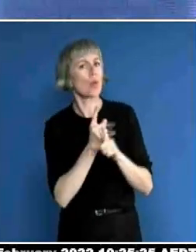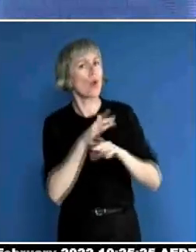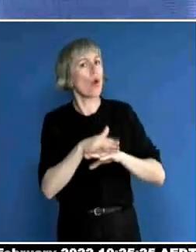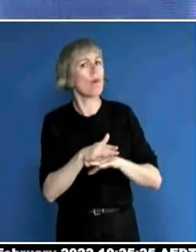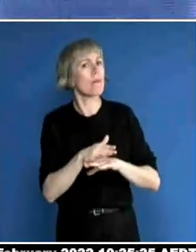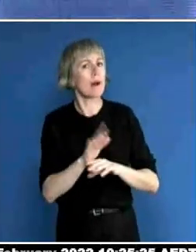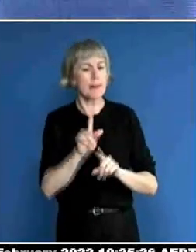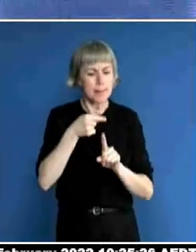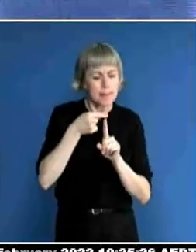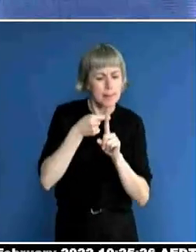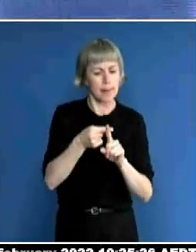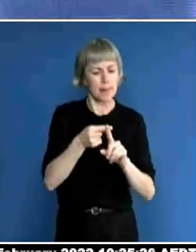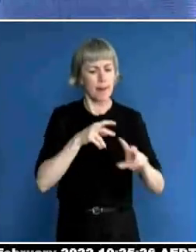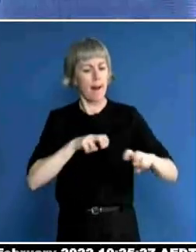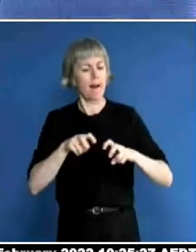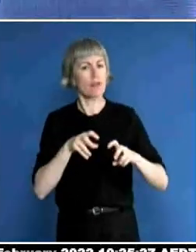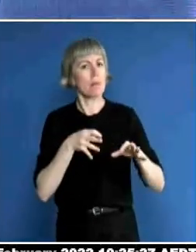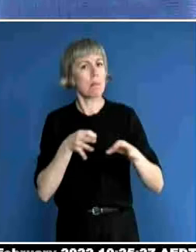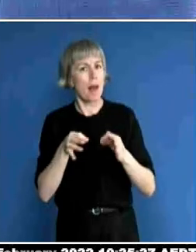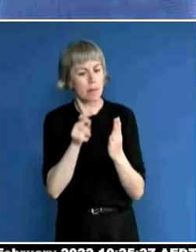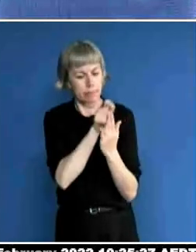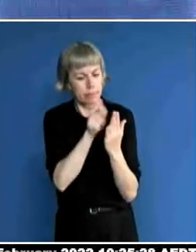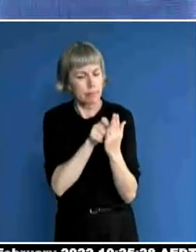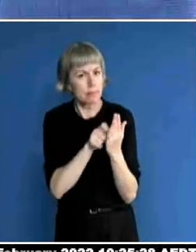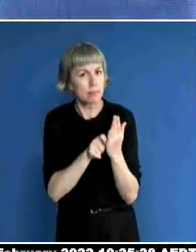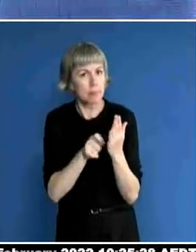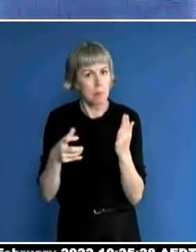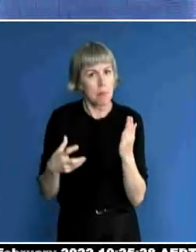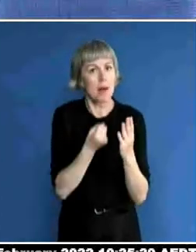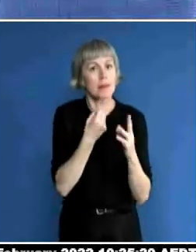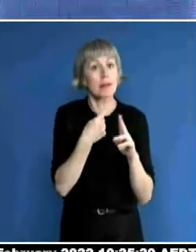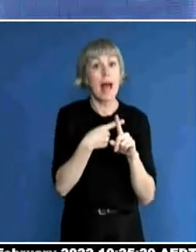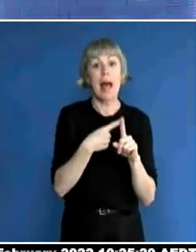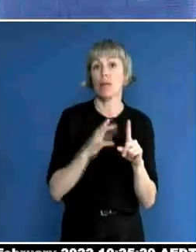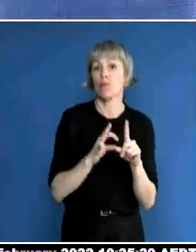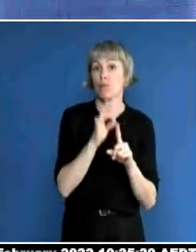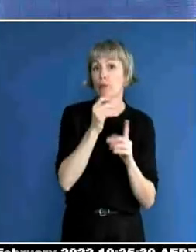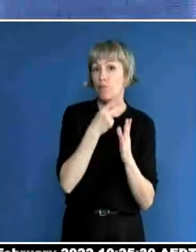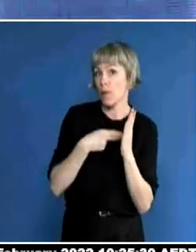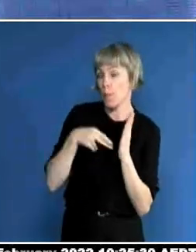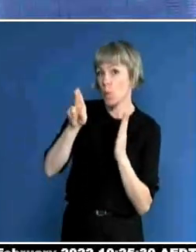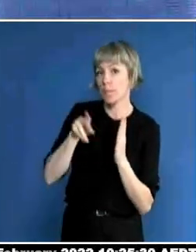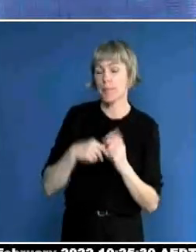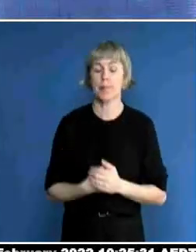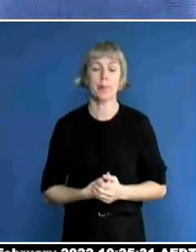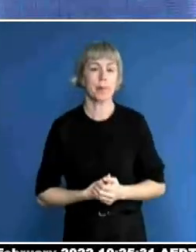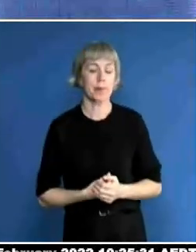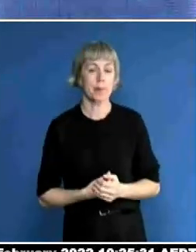Against this background, the Department of Social Services, which I will refer to as DSS